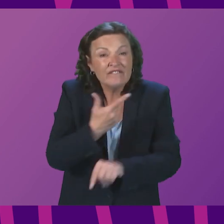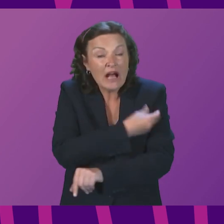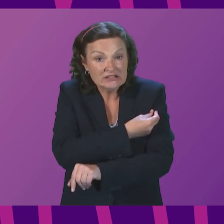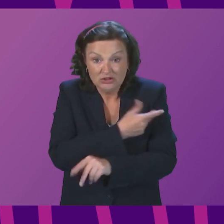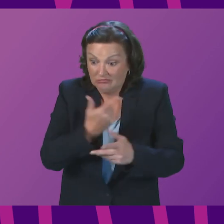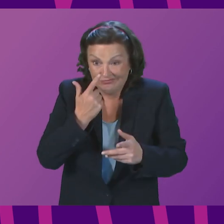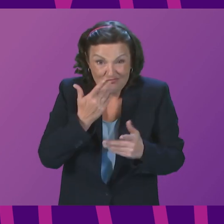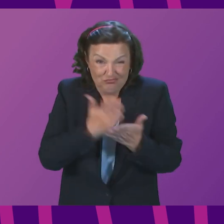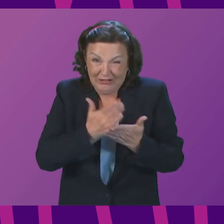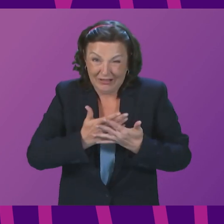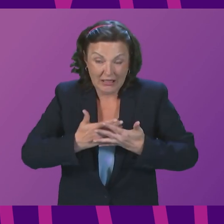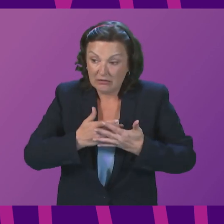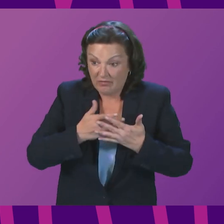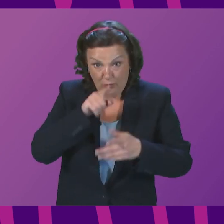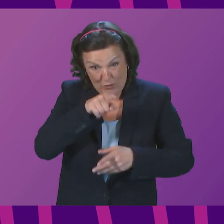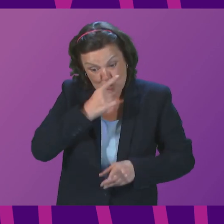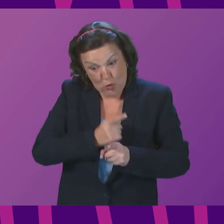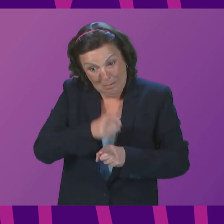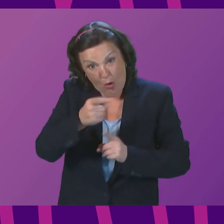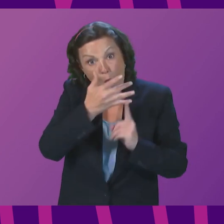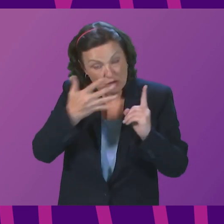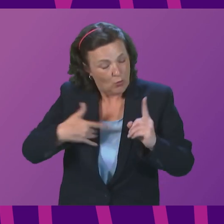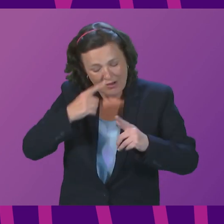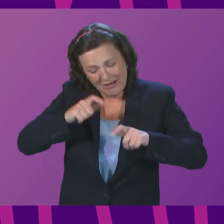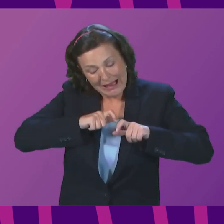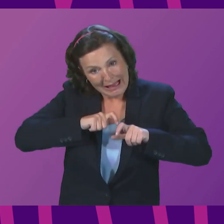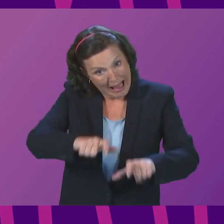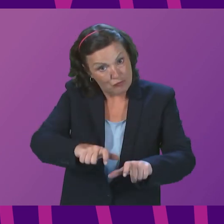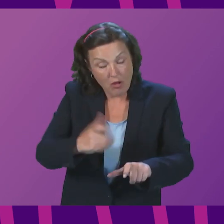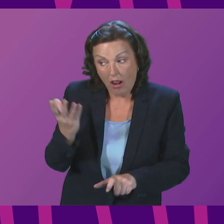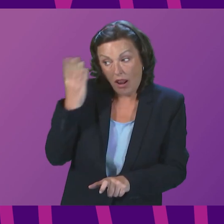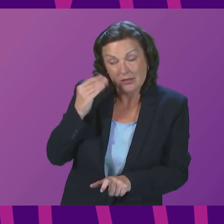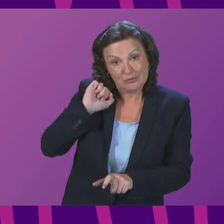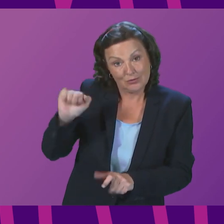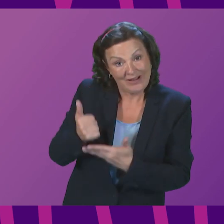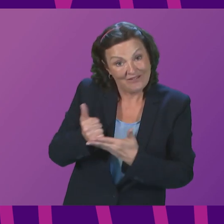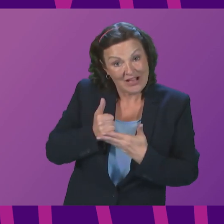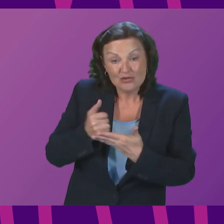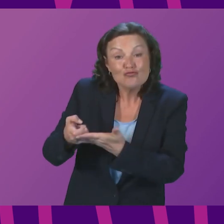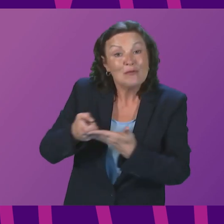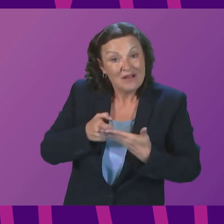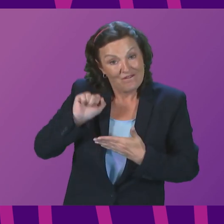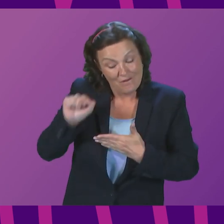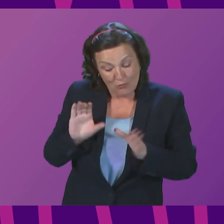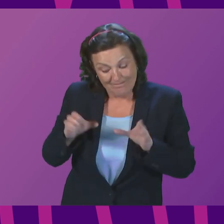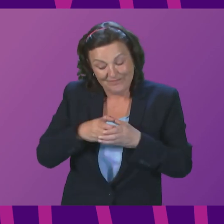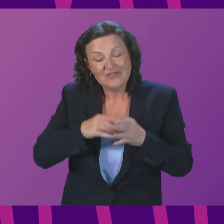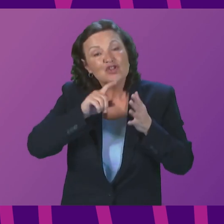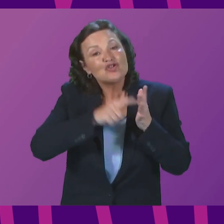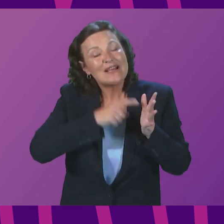applies to the autumn campaign—we will continue to be guided by the advice and recommendations of the Joint Committee on Vaccination and Immunisation.